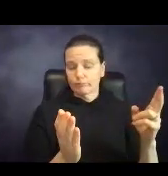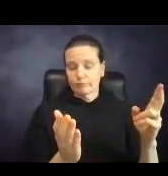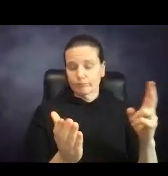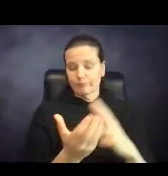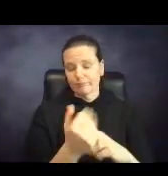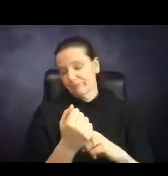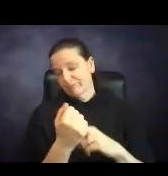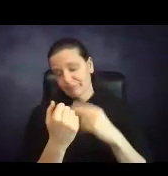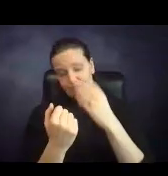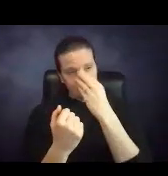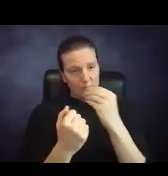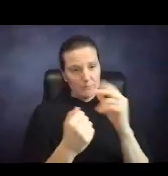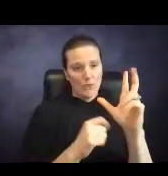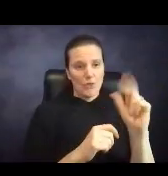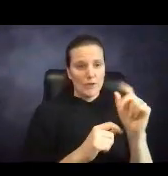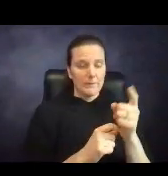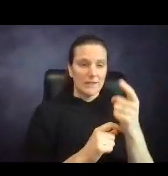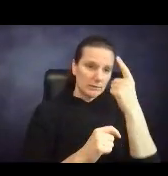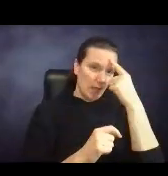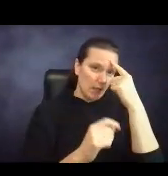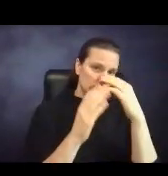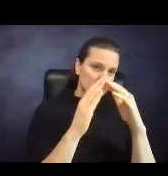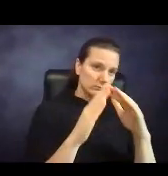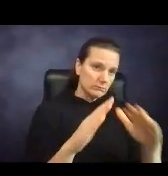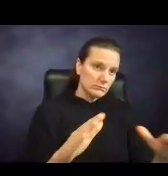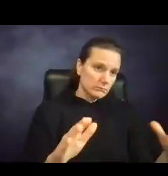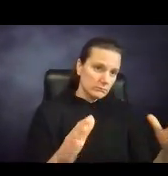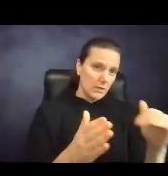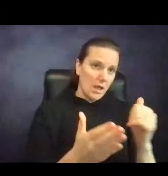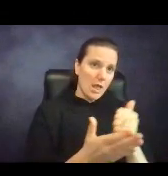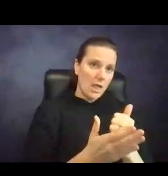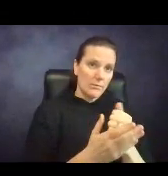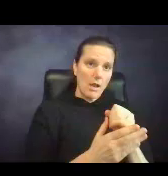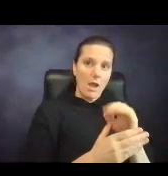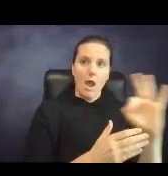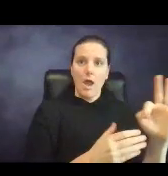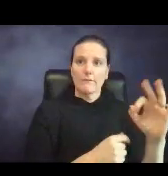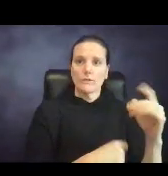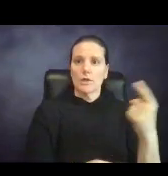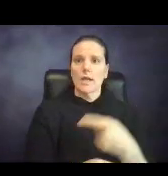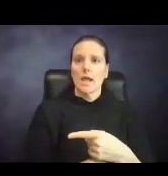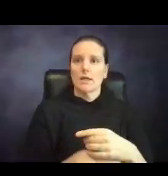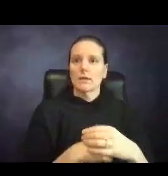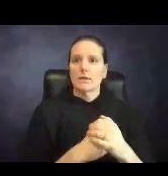So it really does quiet your mind really helps to shut off the day and just, it, it balances cortisol,